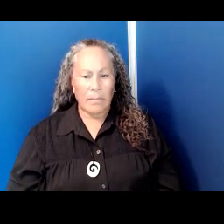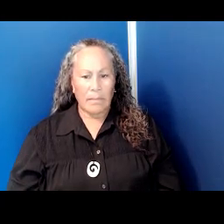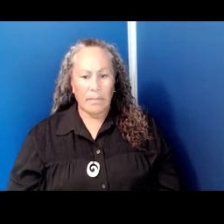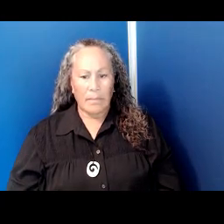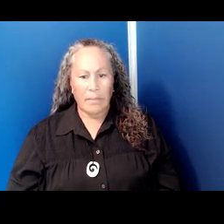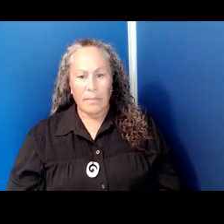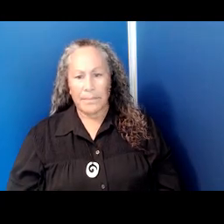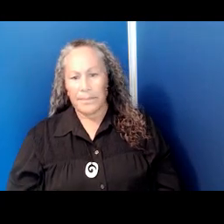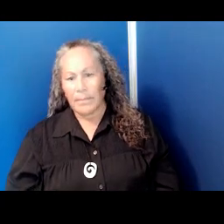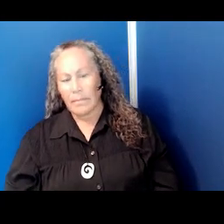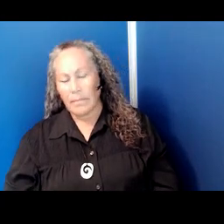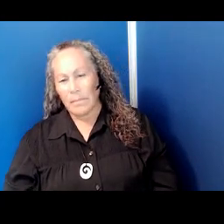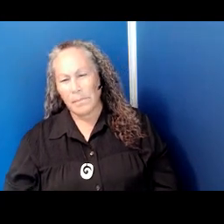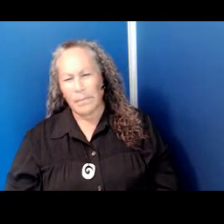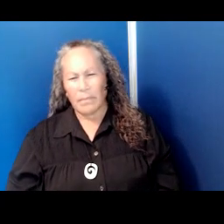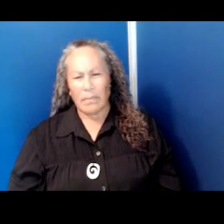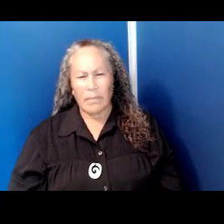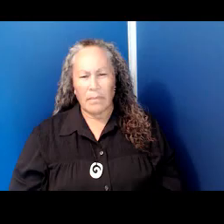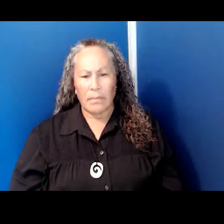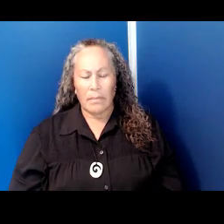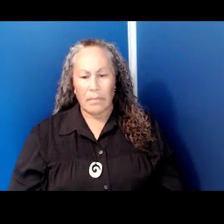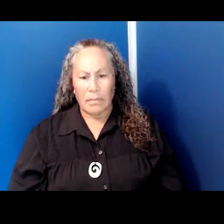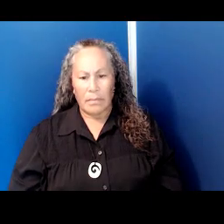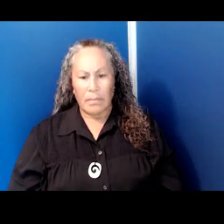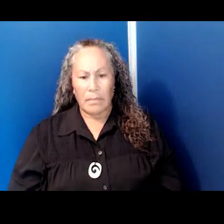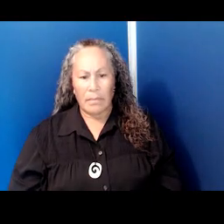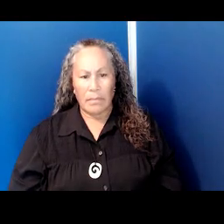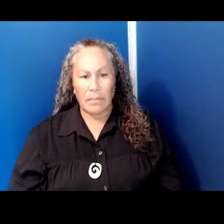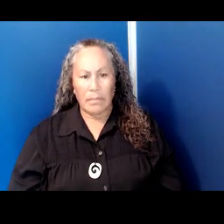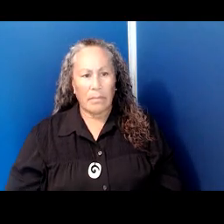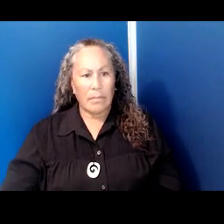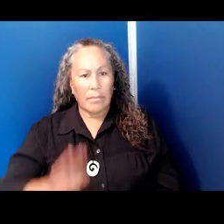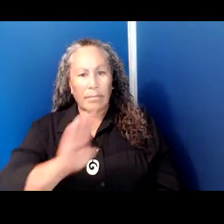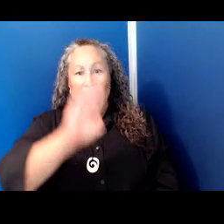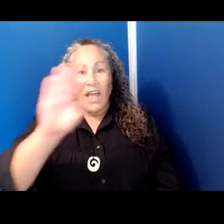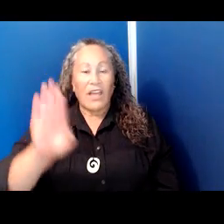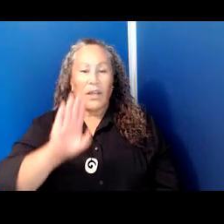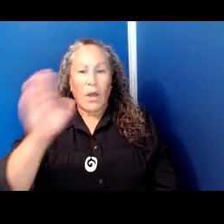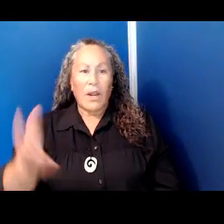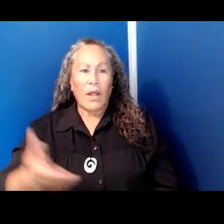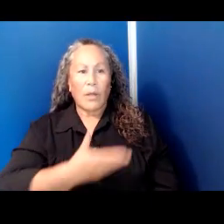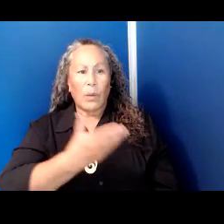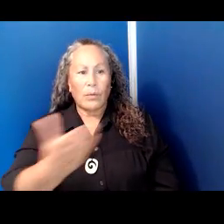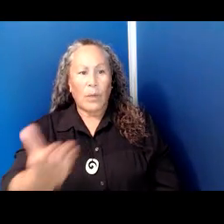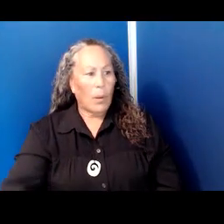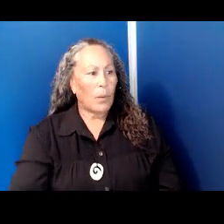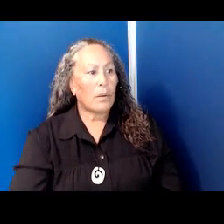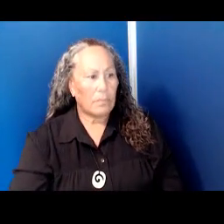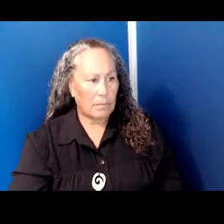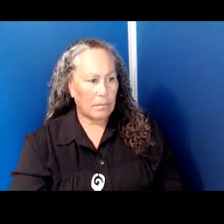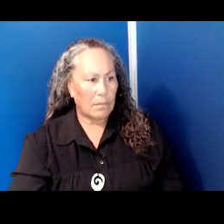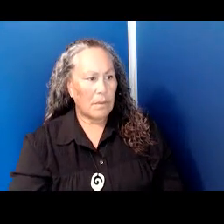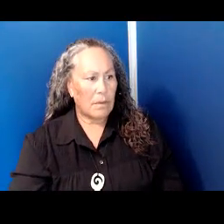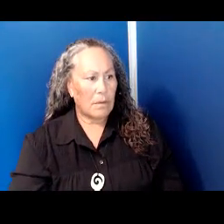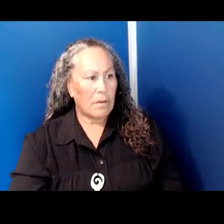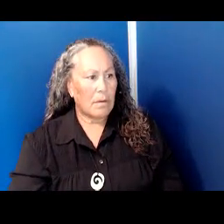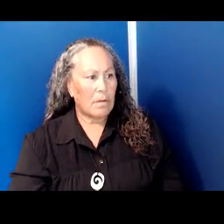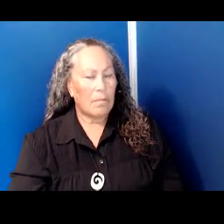Kia ora koutou. Welcome to our fifth provider